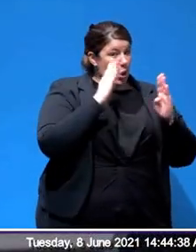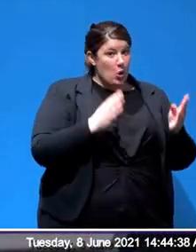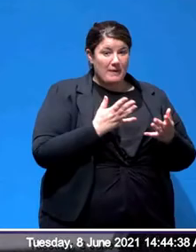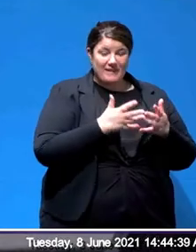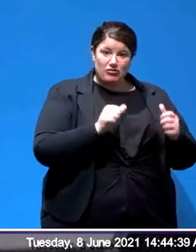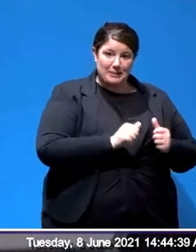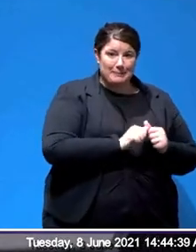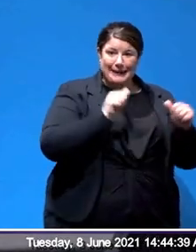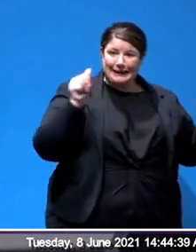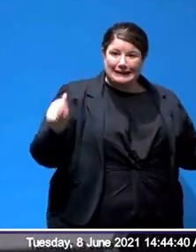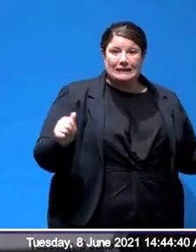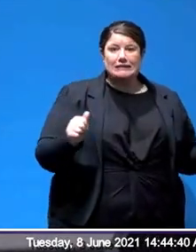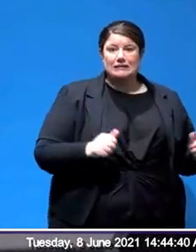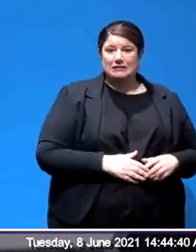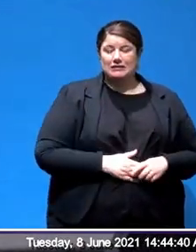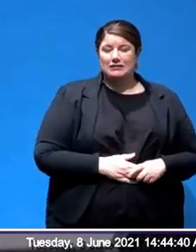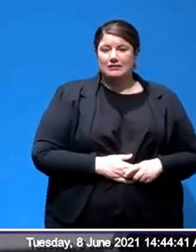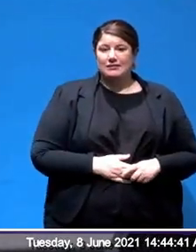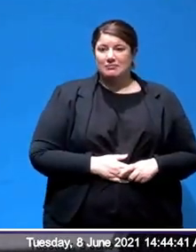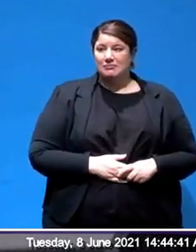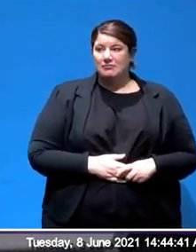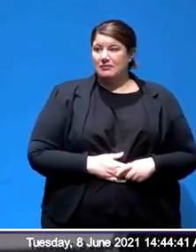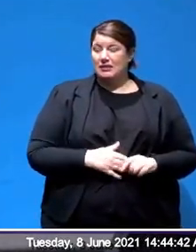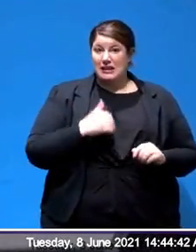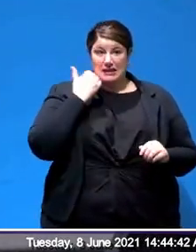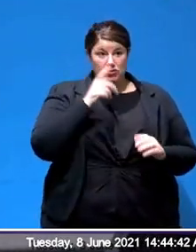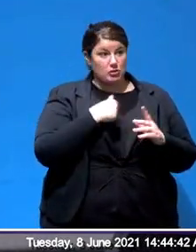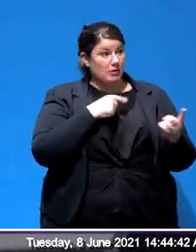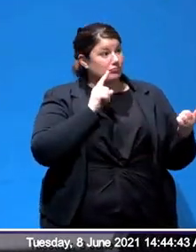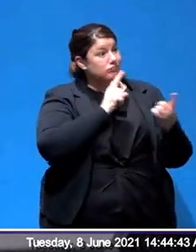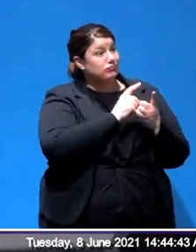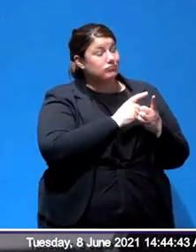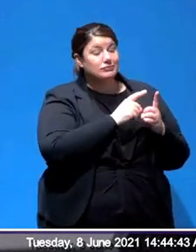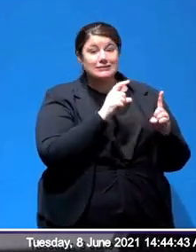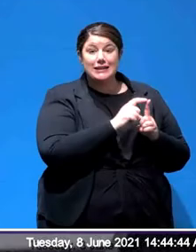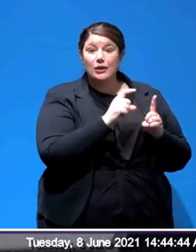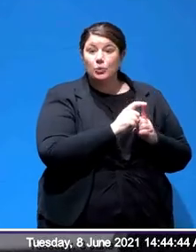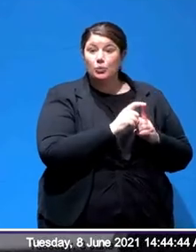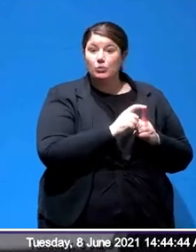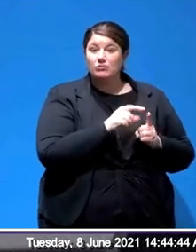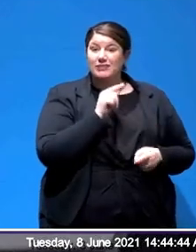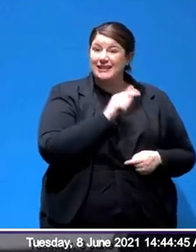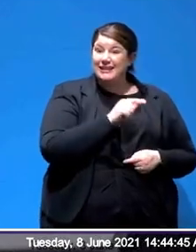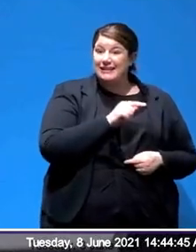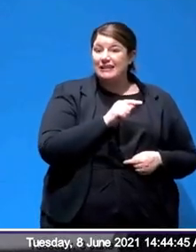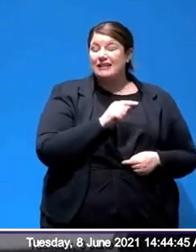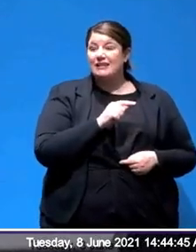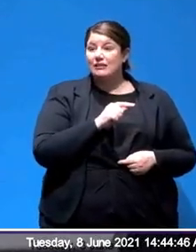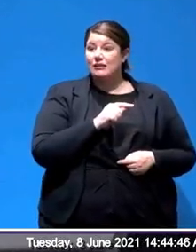It --- every time I saw Daniel, he was, you know, either dressed well or he had